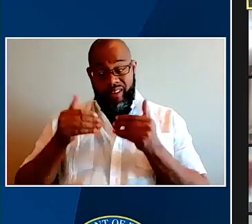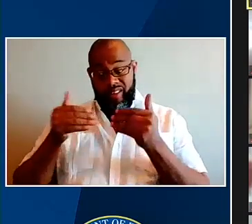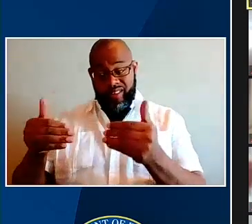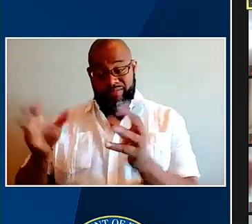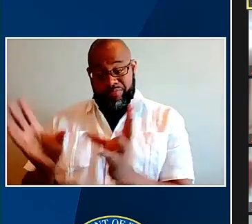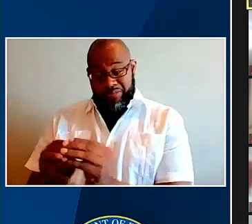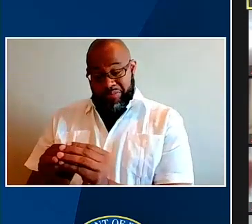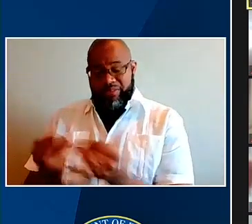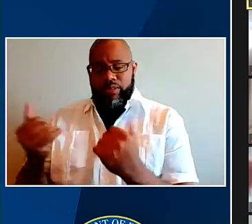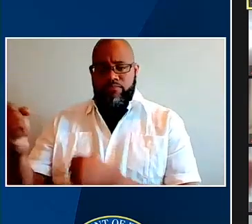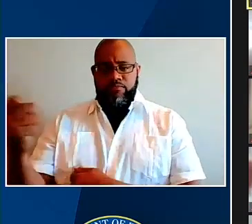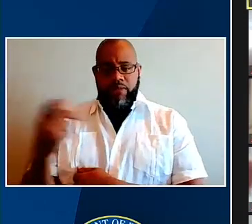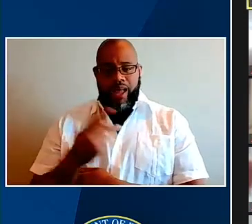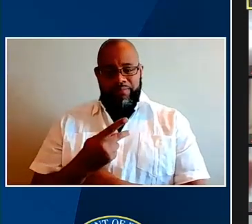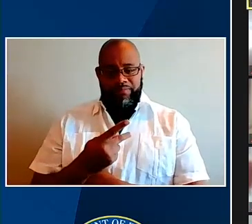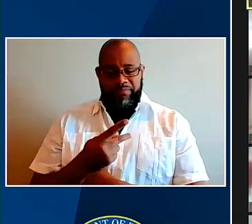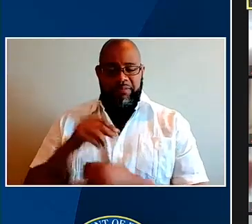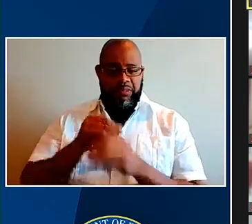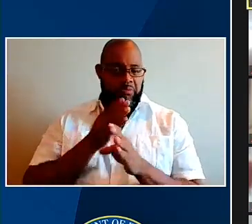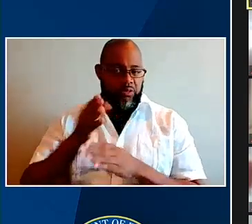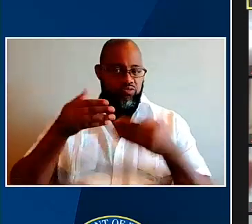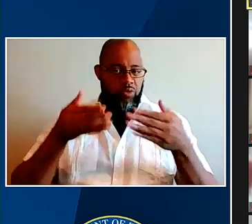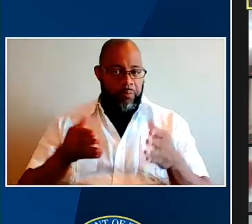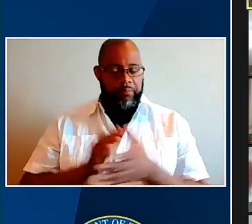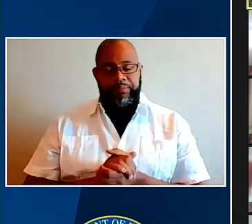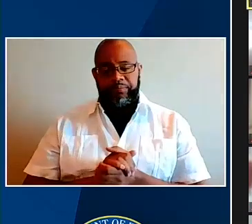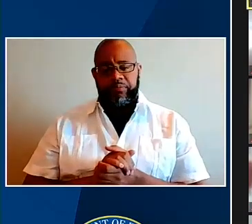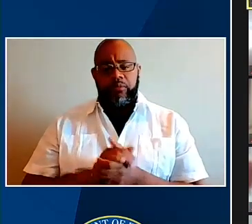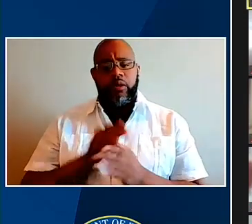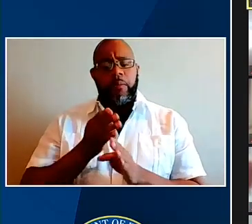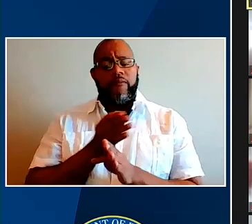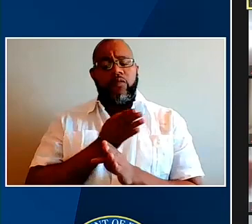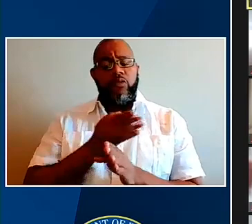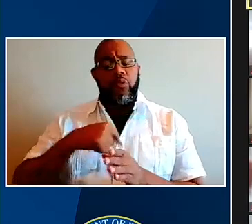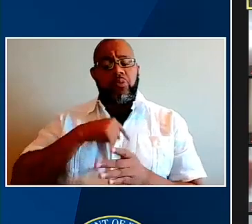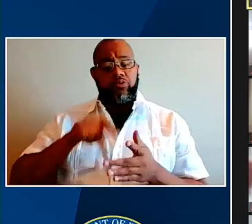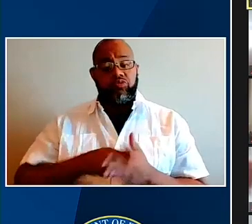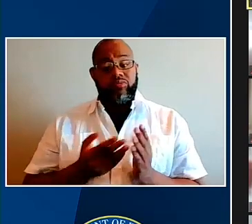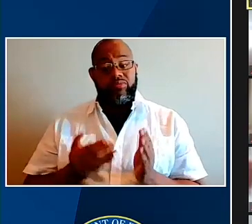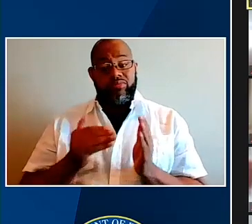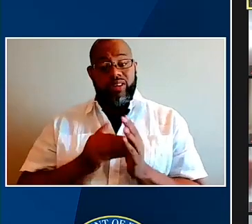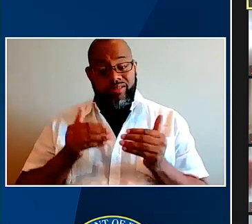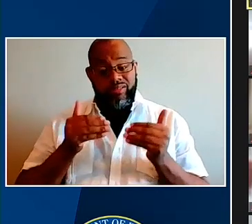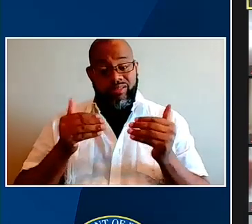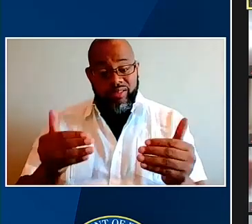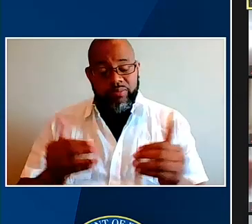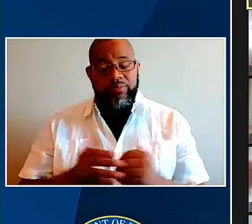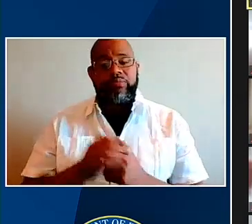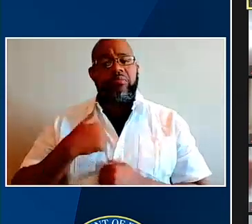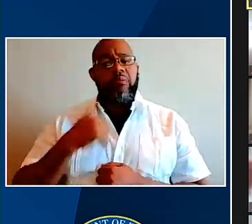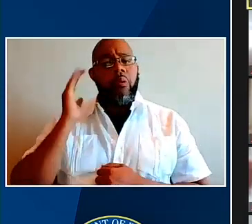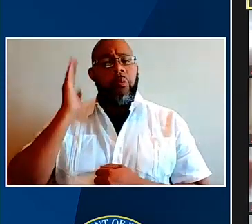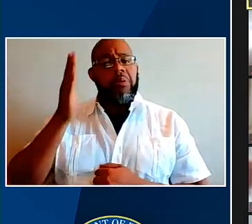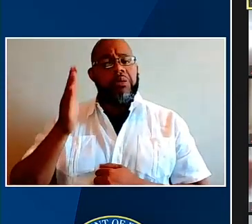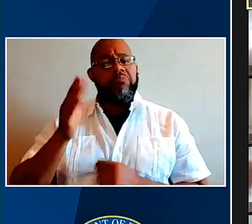back in the main room. Before we get started on going to the issue paper, I want to see if there's